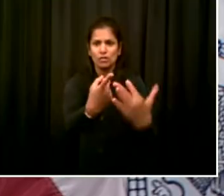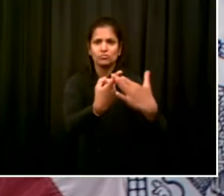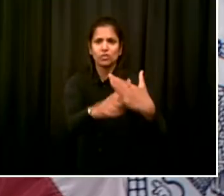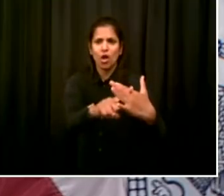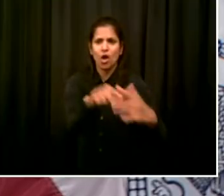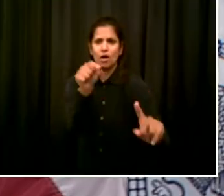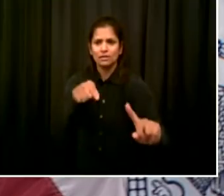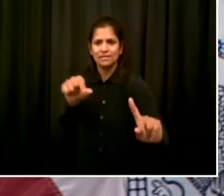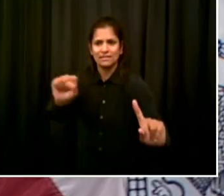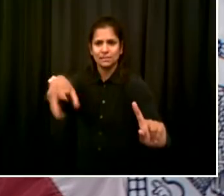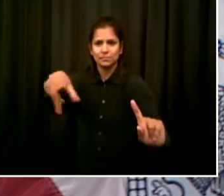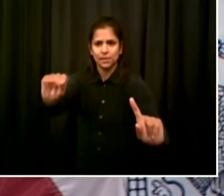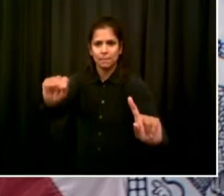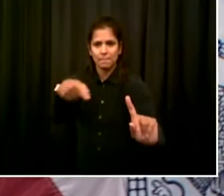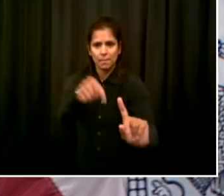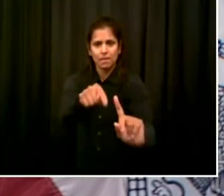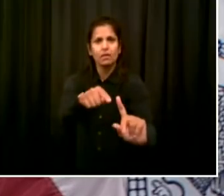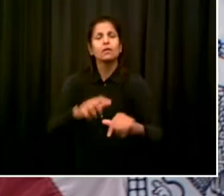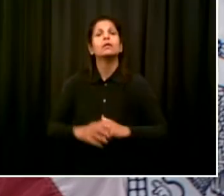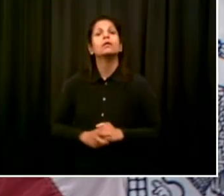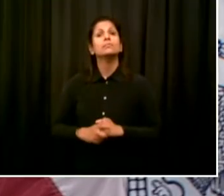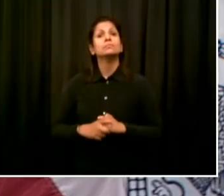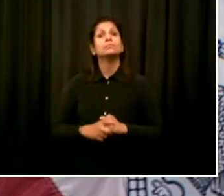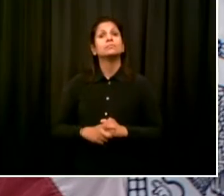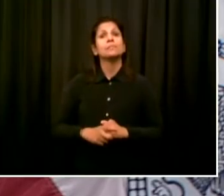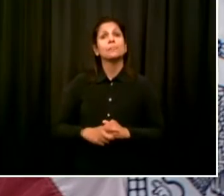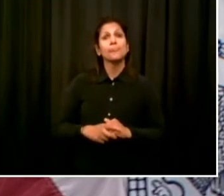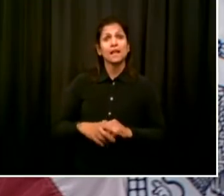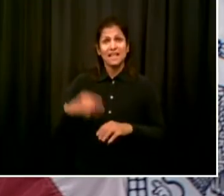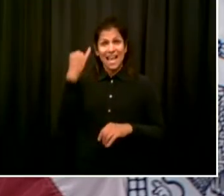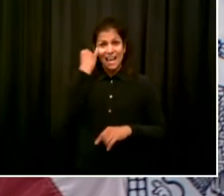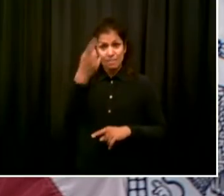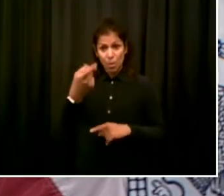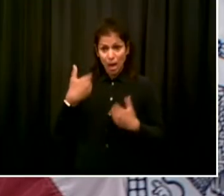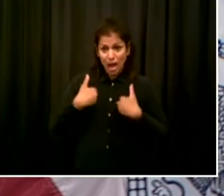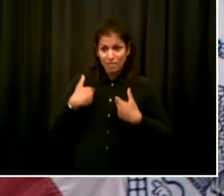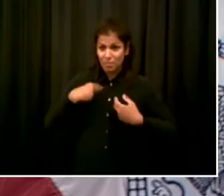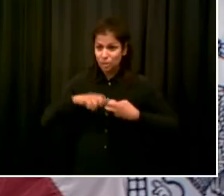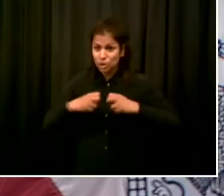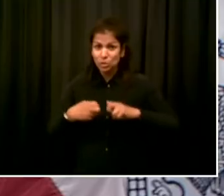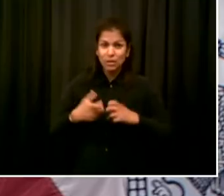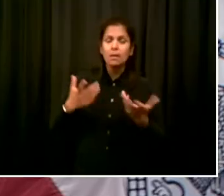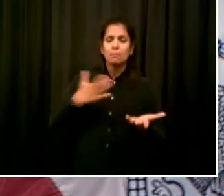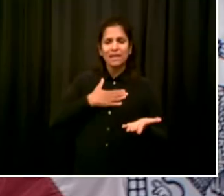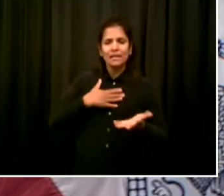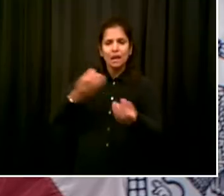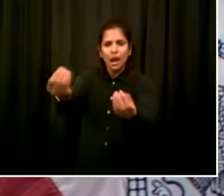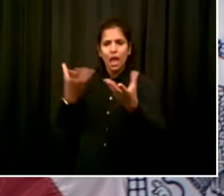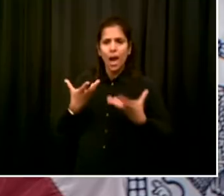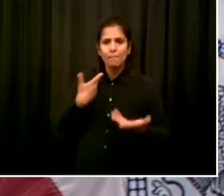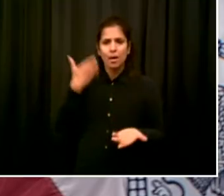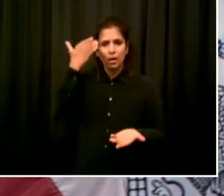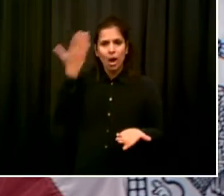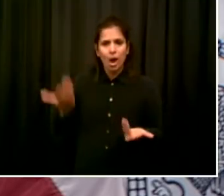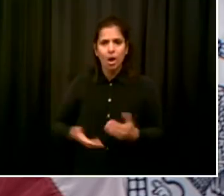BE READY BUT ANY INDIVIDUAL WITH SPECIFIC PROBLEMS THEY HAVE TORI BNITG TO THEIR ATTENTION OF THEIR